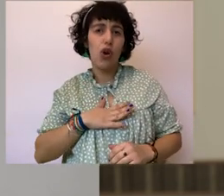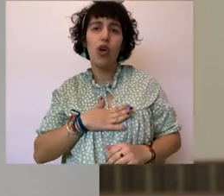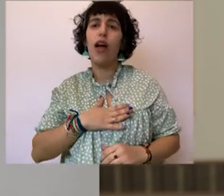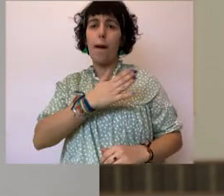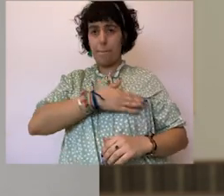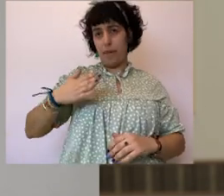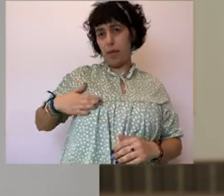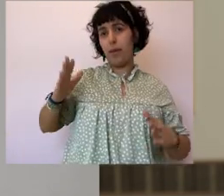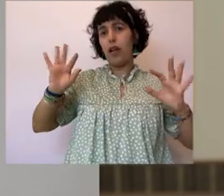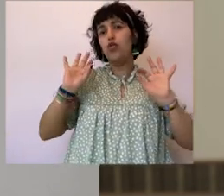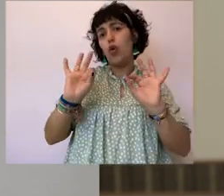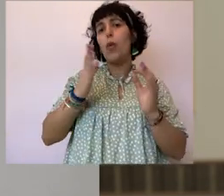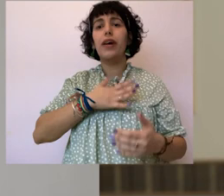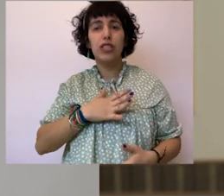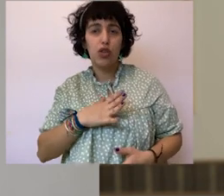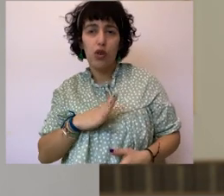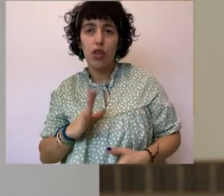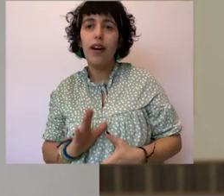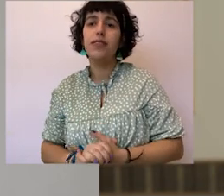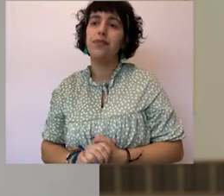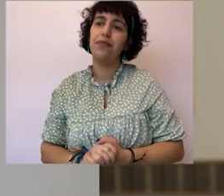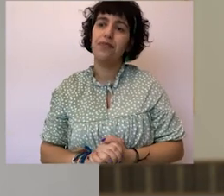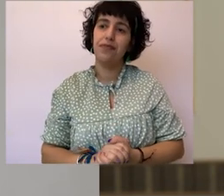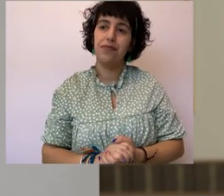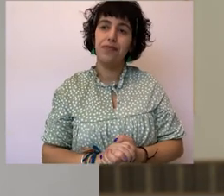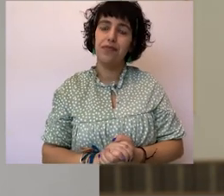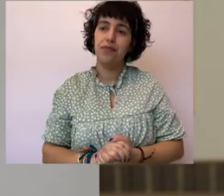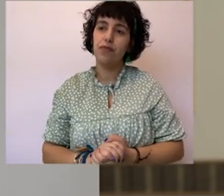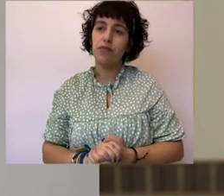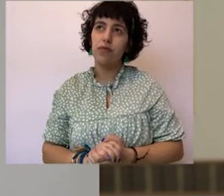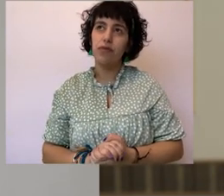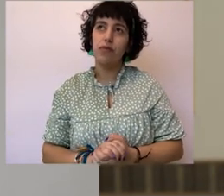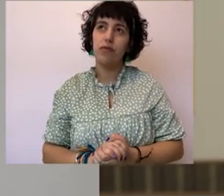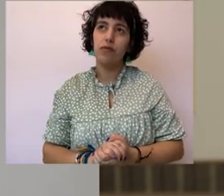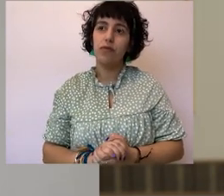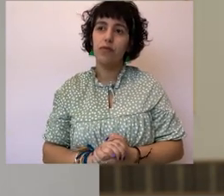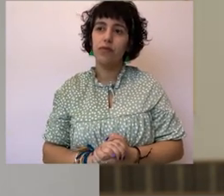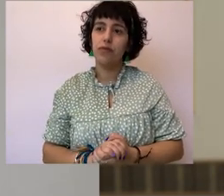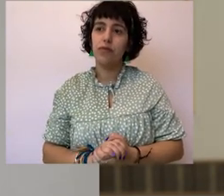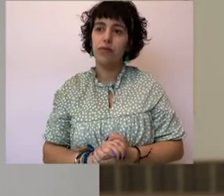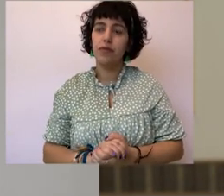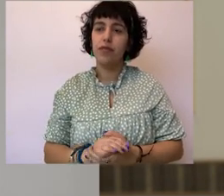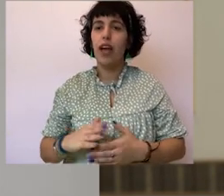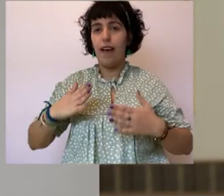they want, because because, you know... And if there are,